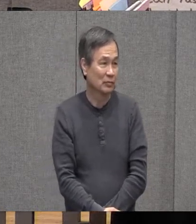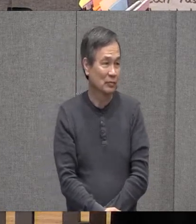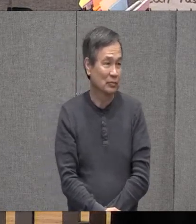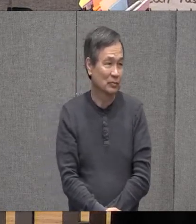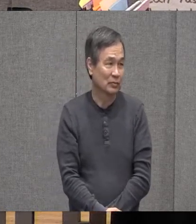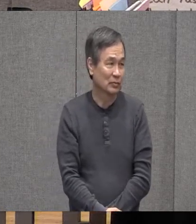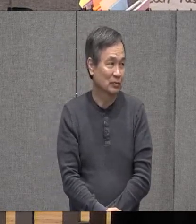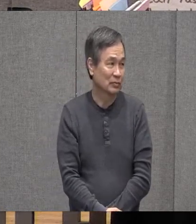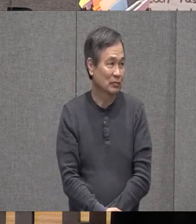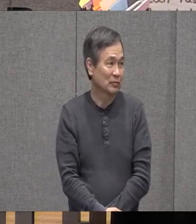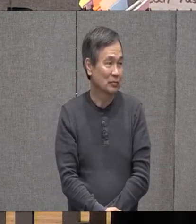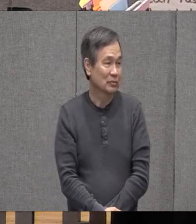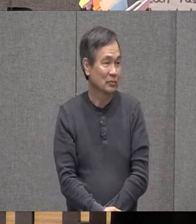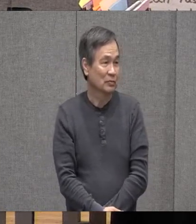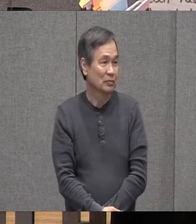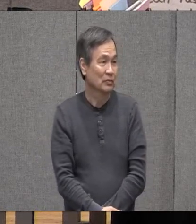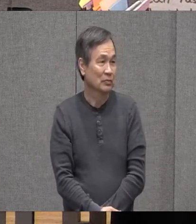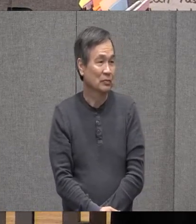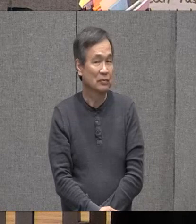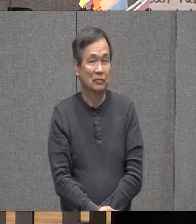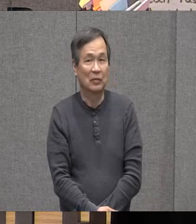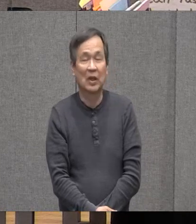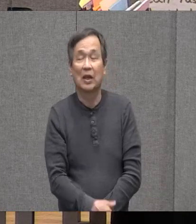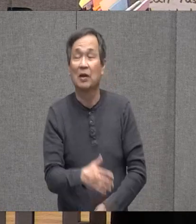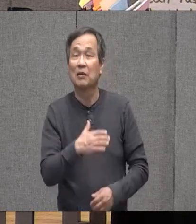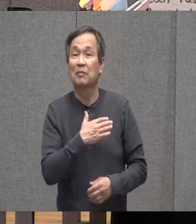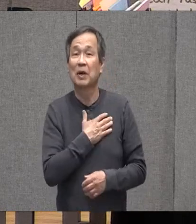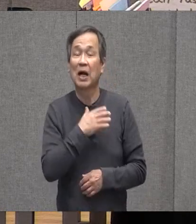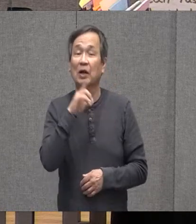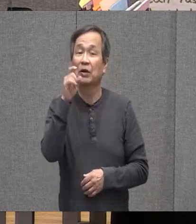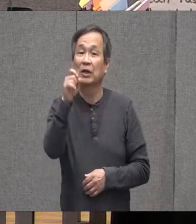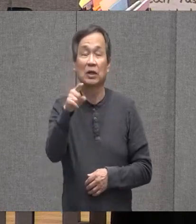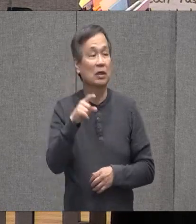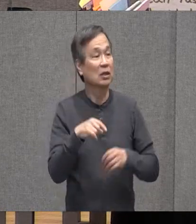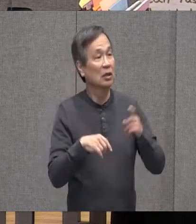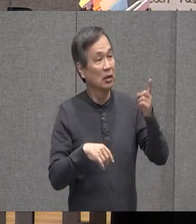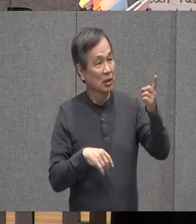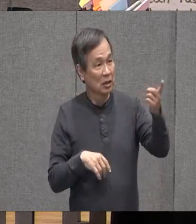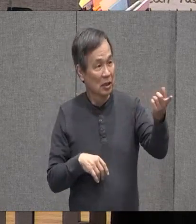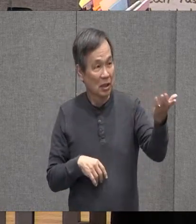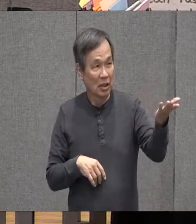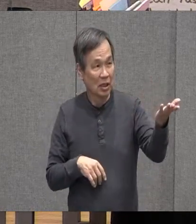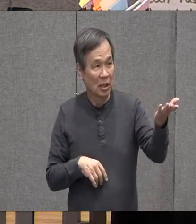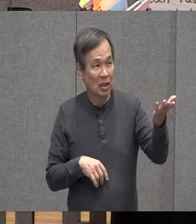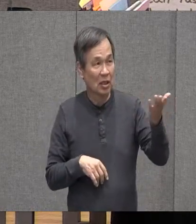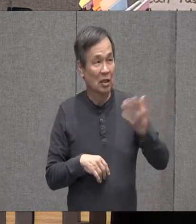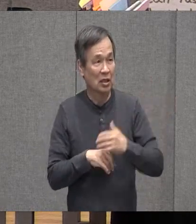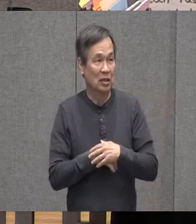So, my questions for you to think about at home are, what equations might we get if we started by throwing